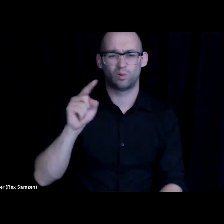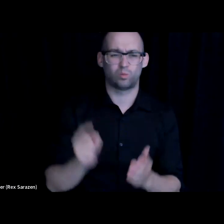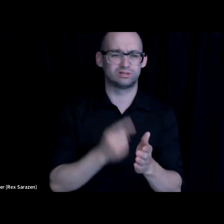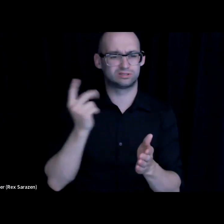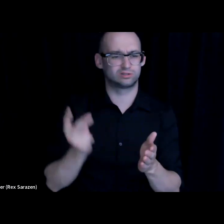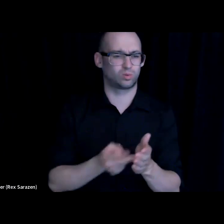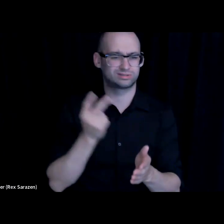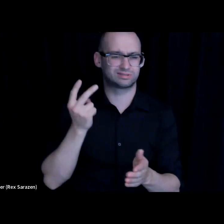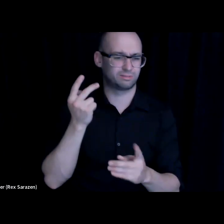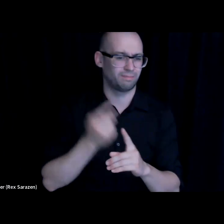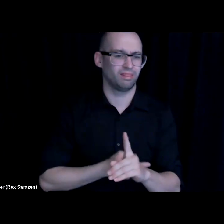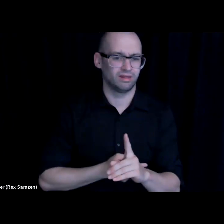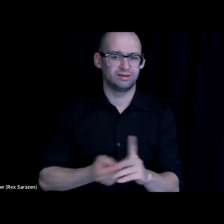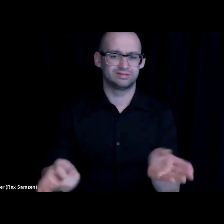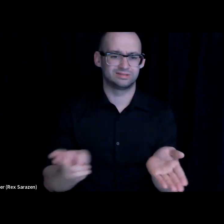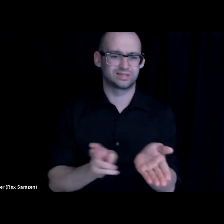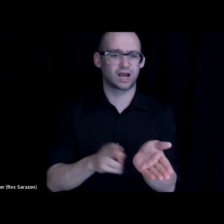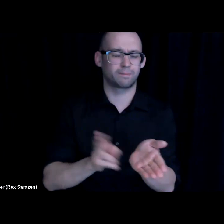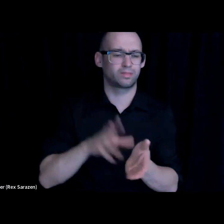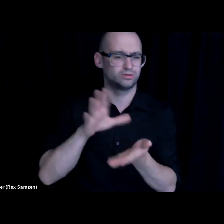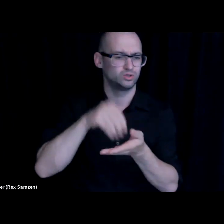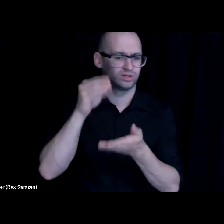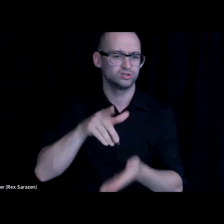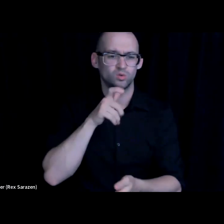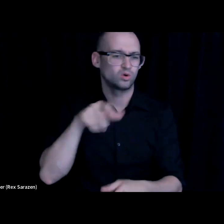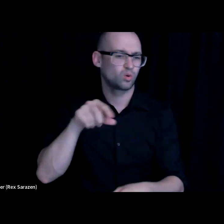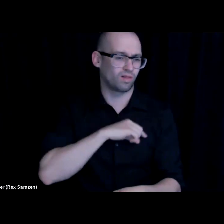sign up the students who qualify, and then they take their tablet, which is also a hotspot.